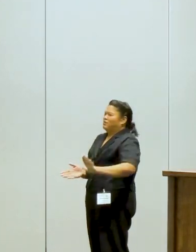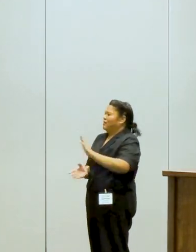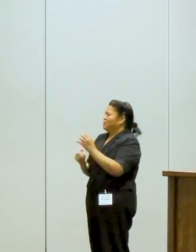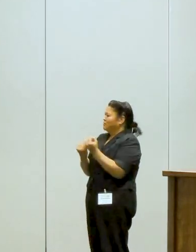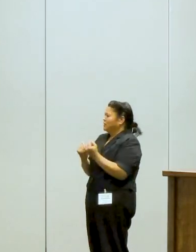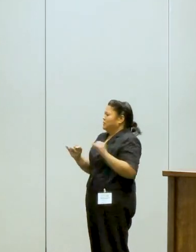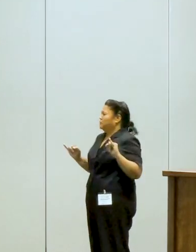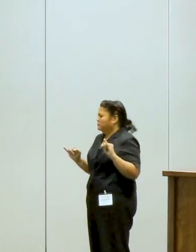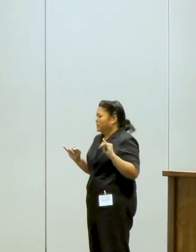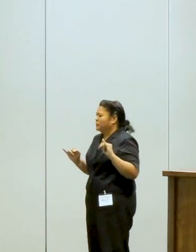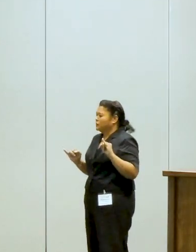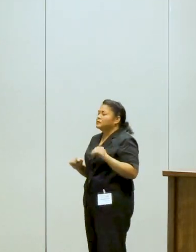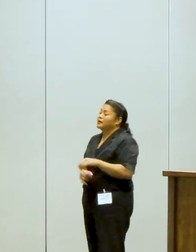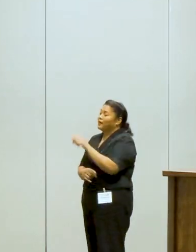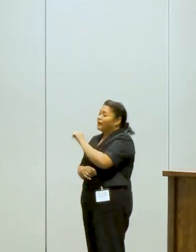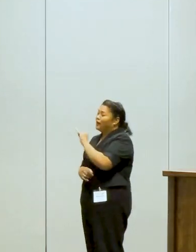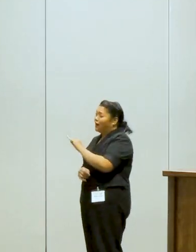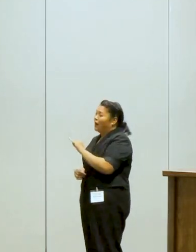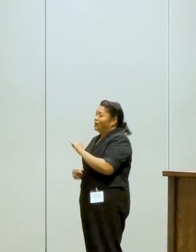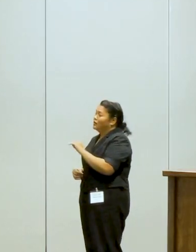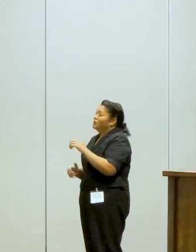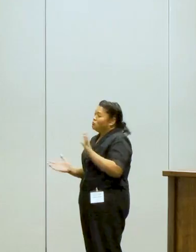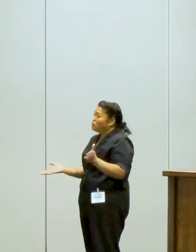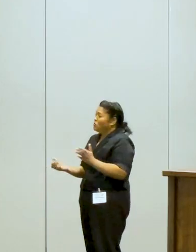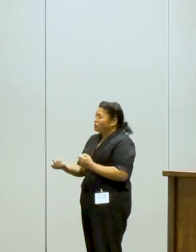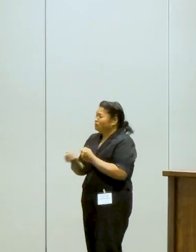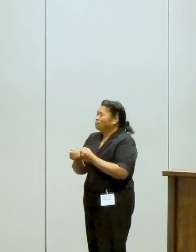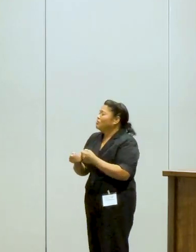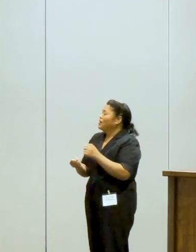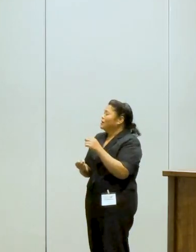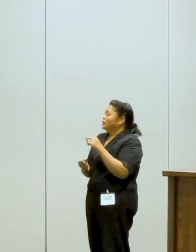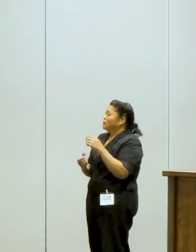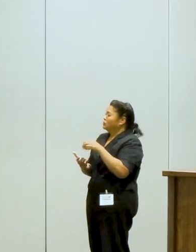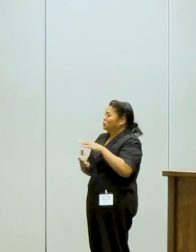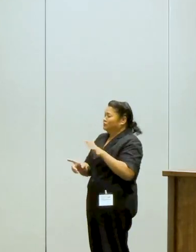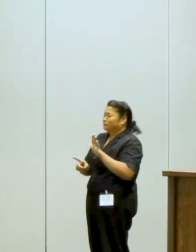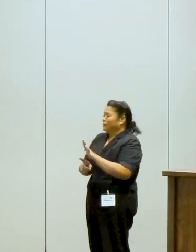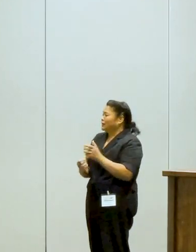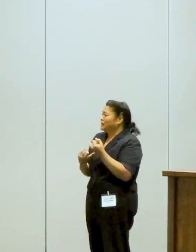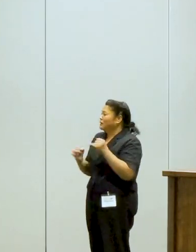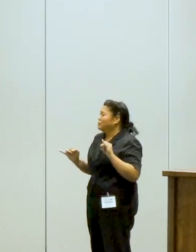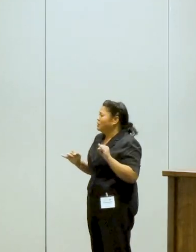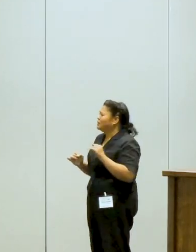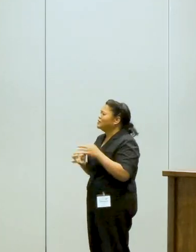prompting promotes student independence instead of waiting for accommodation, specialized help, waiting to talk to the